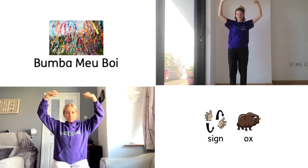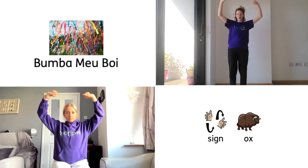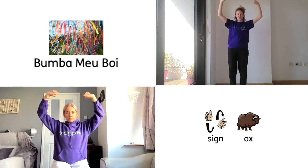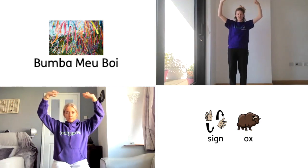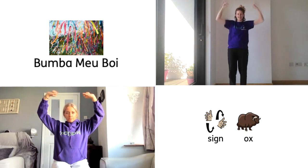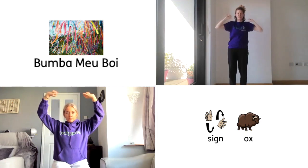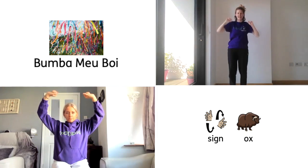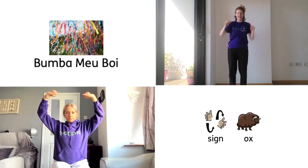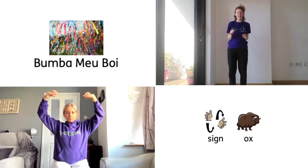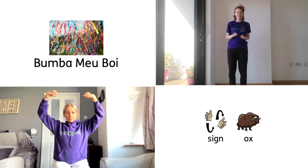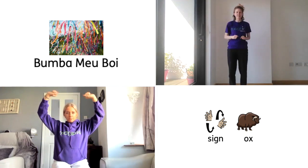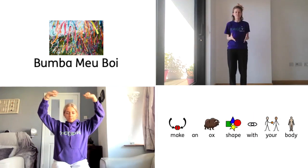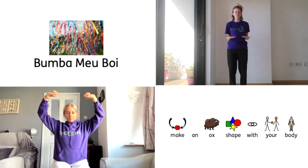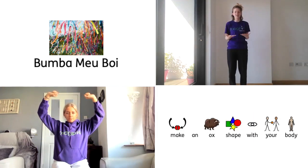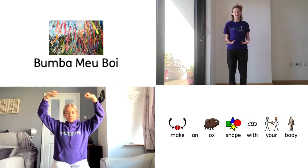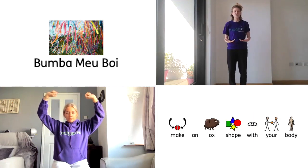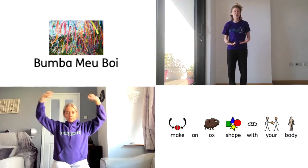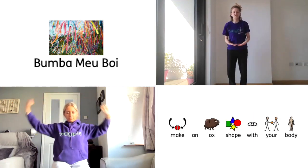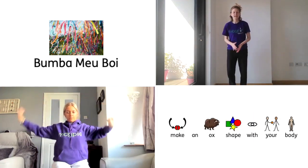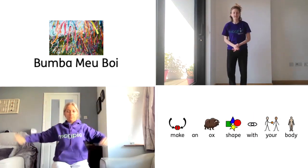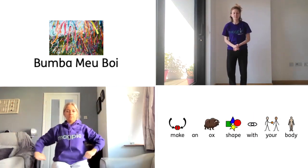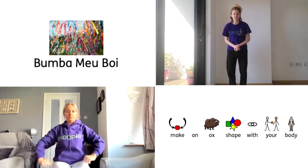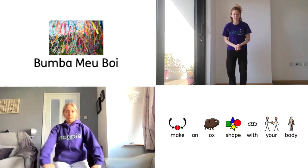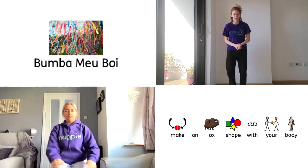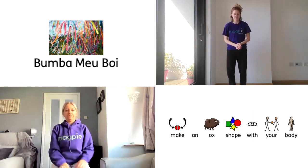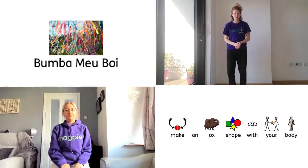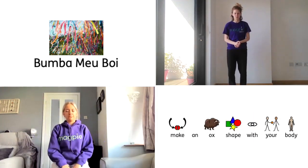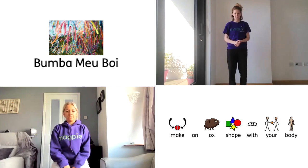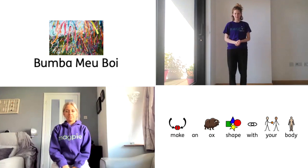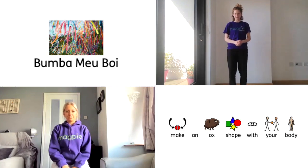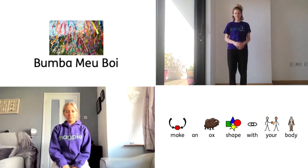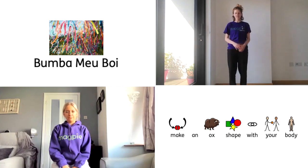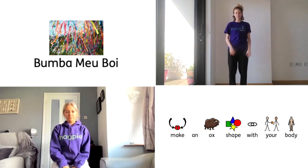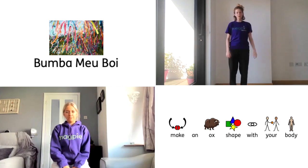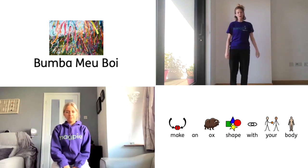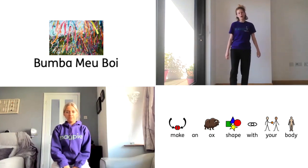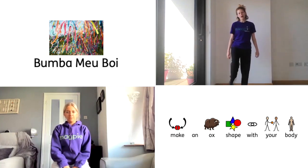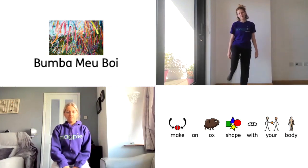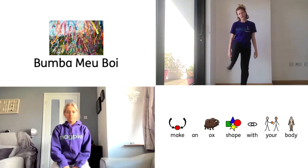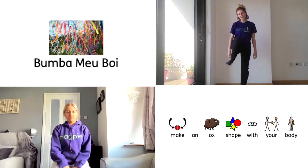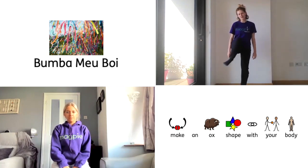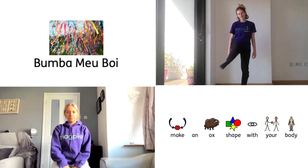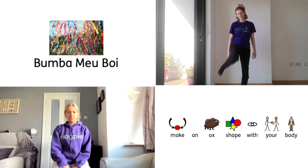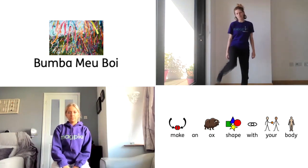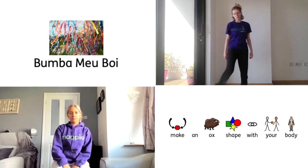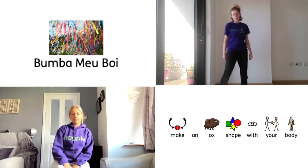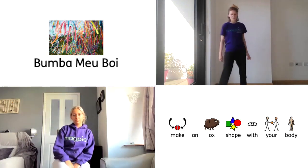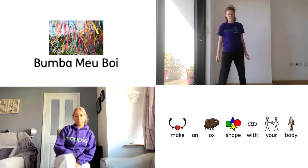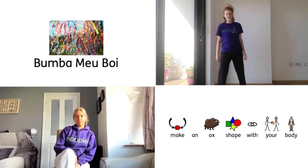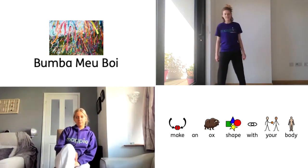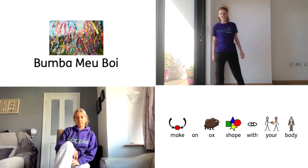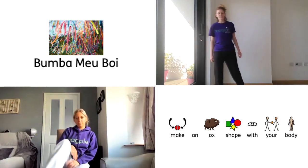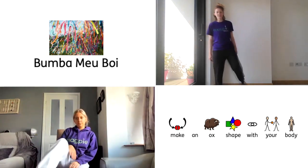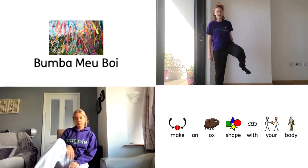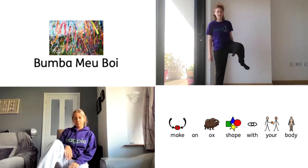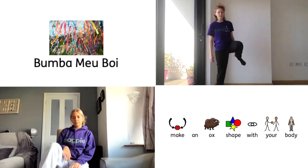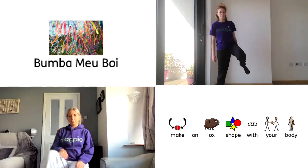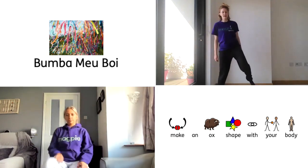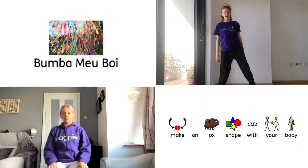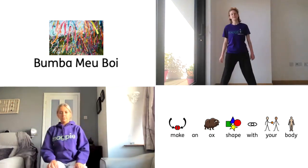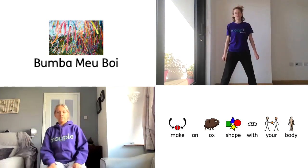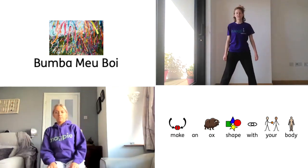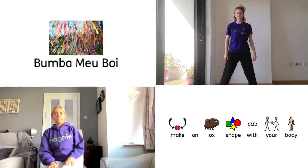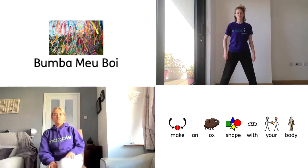ox's legs and you can use any body parts you want to do this i might use one foot my other foot and